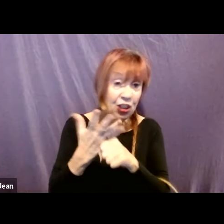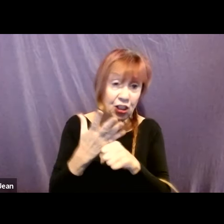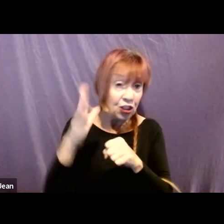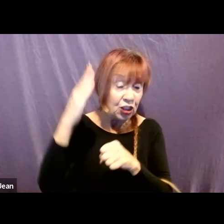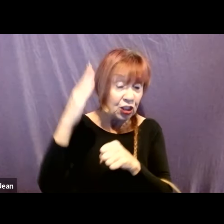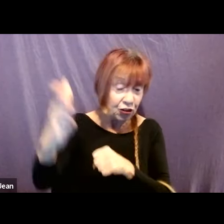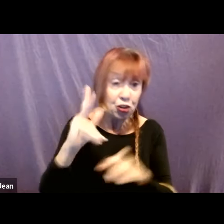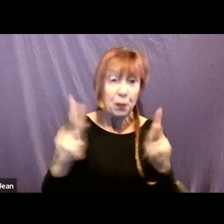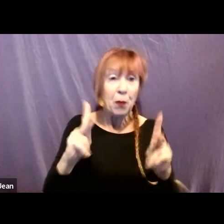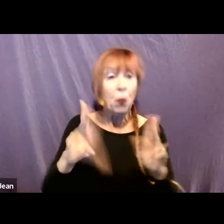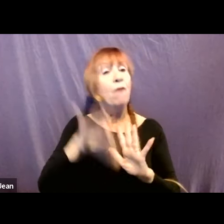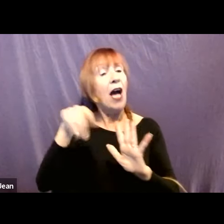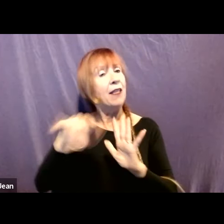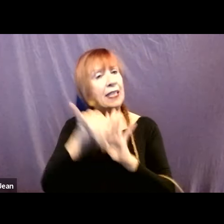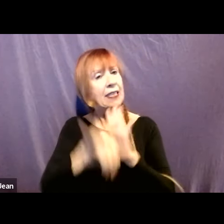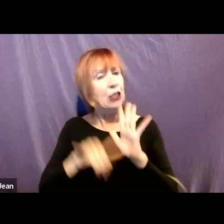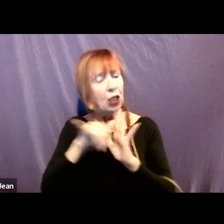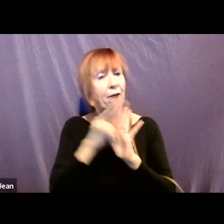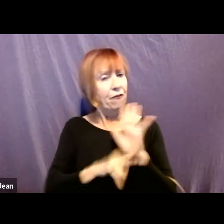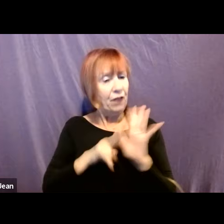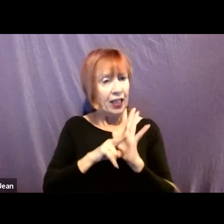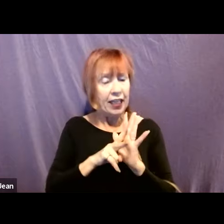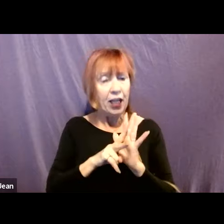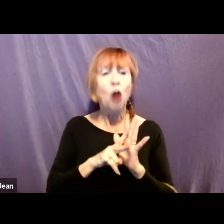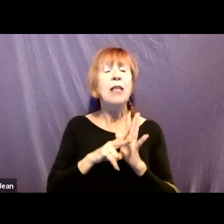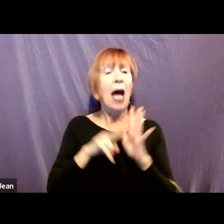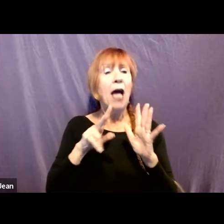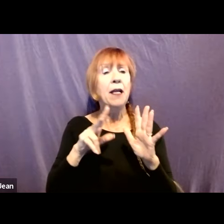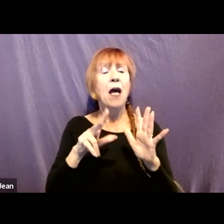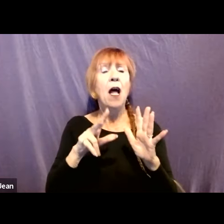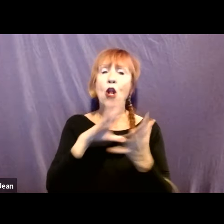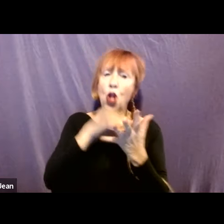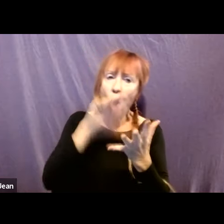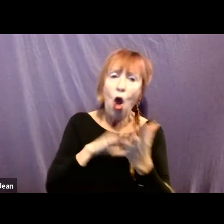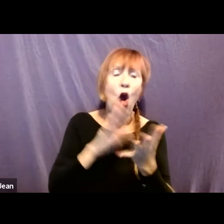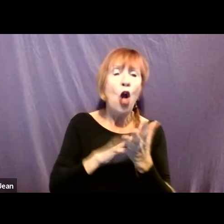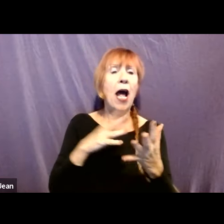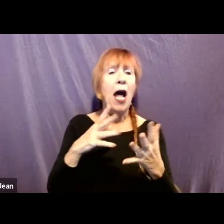stories that will entertain, teach, and connect all of us, and provide us with some perspective,